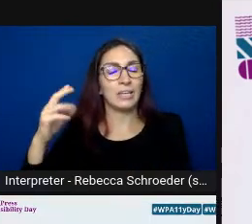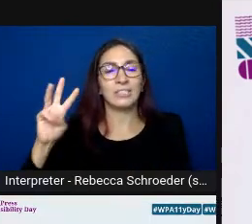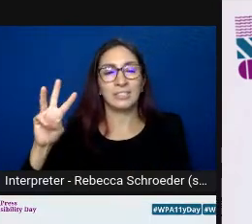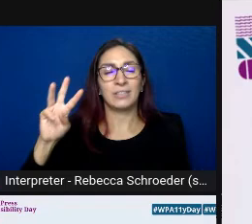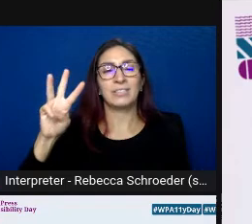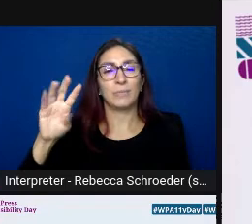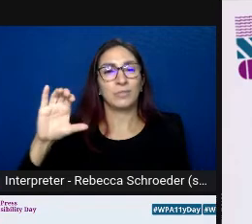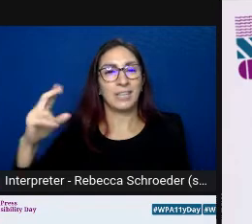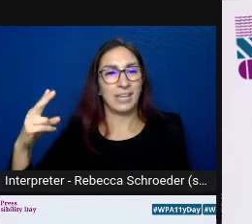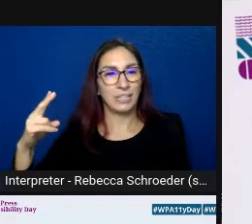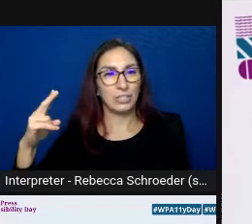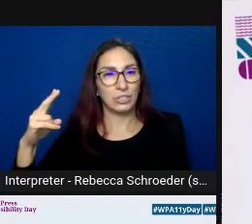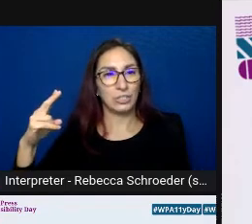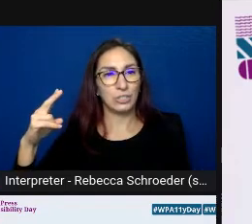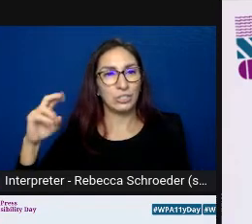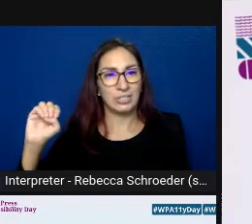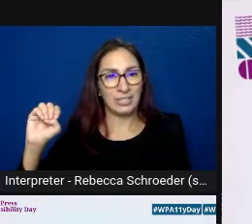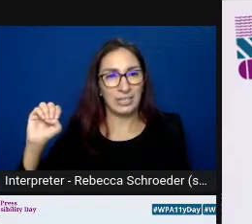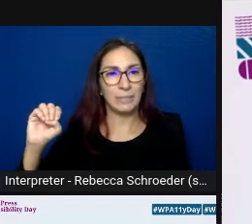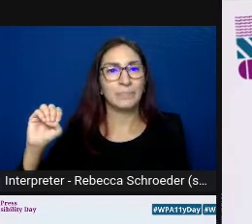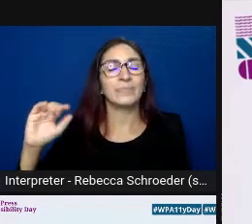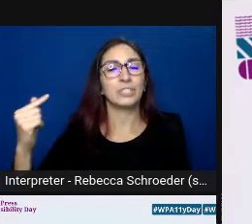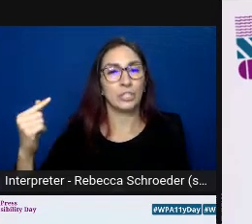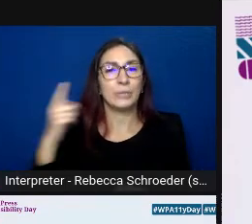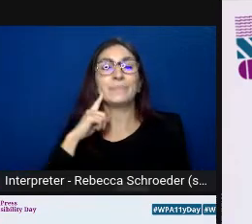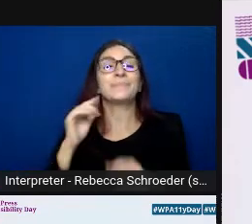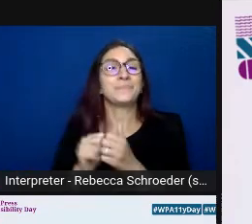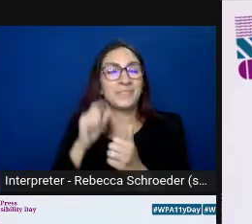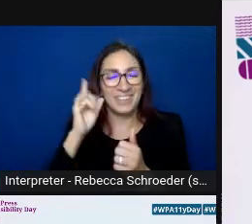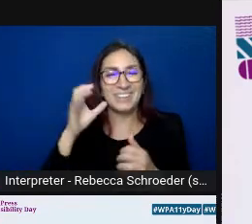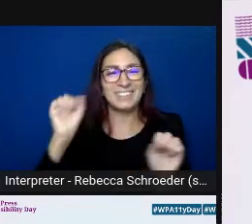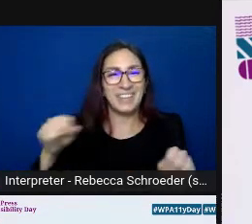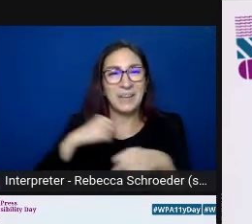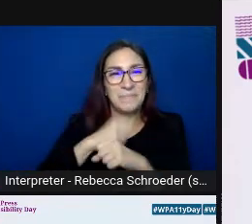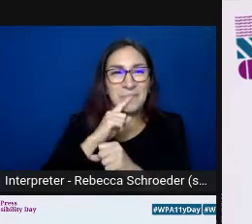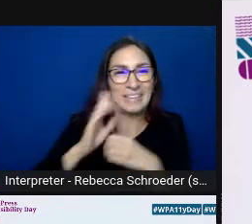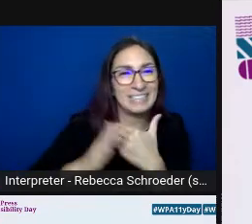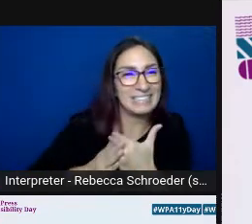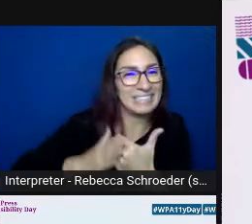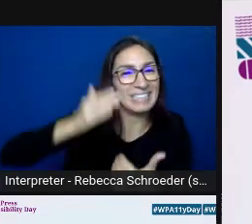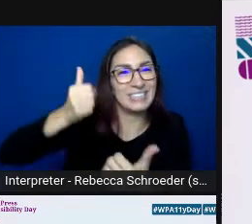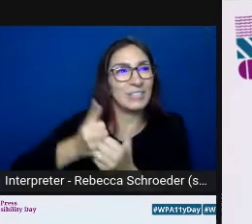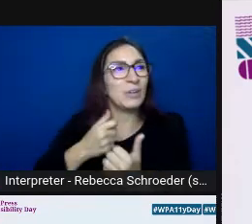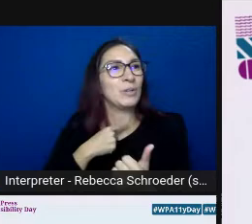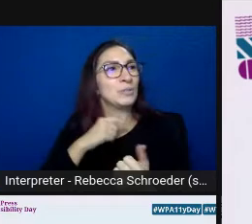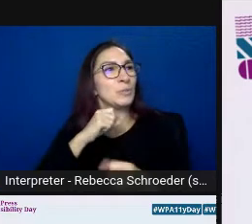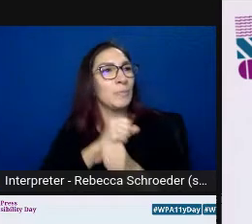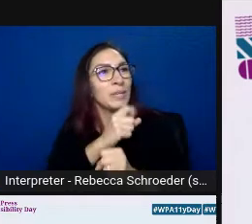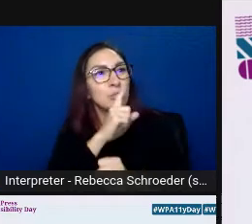on the WCAG can make it a lot easier to ensure that you're at the very least meeting the accessibility baseline.